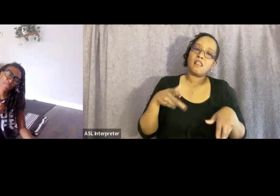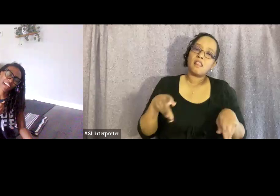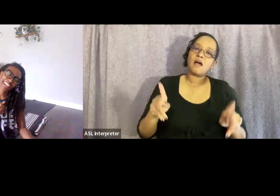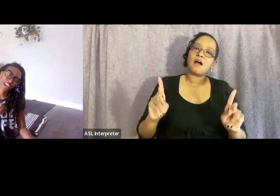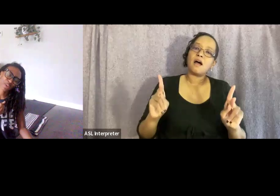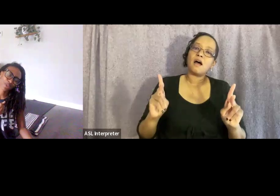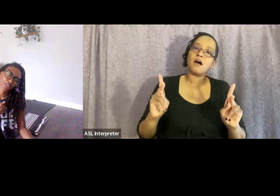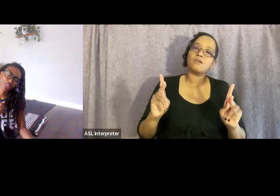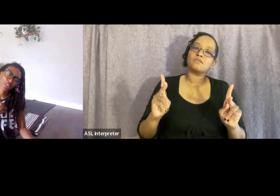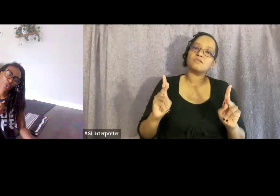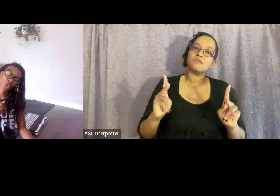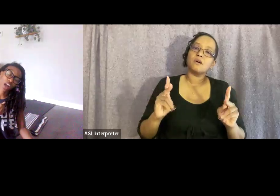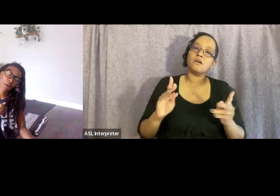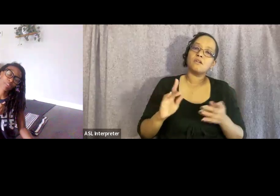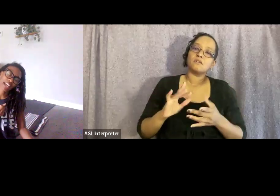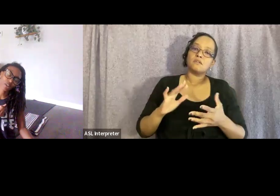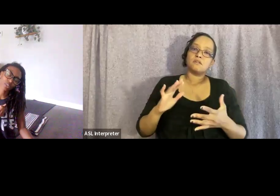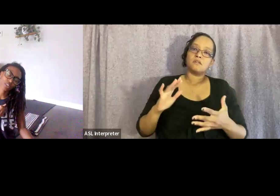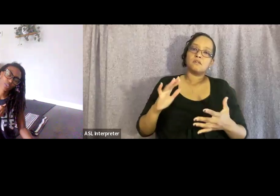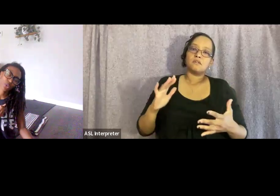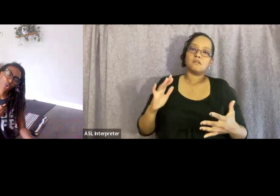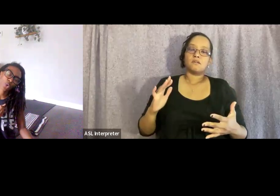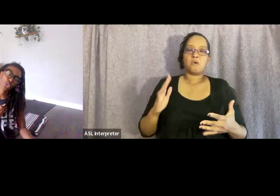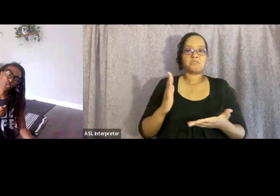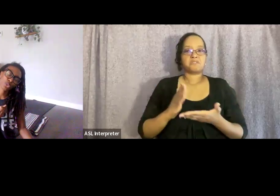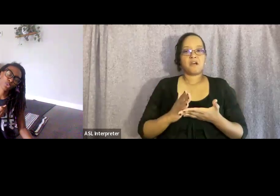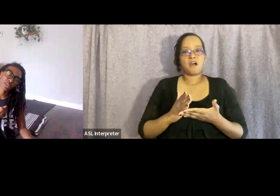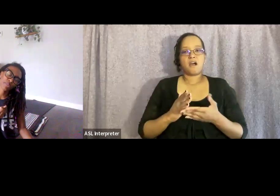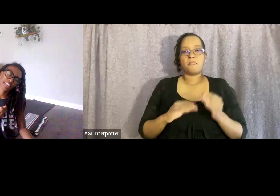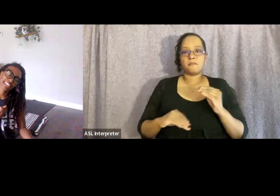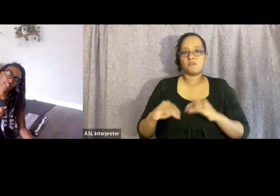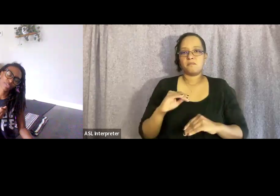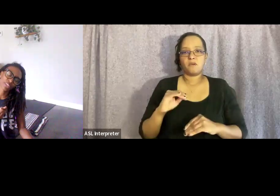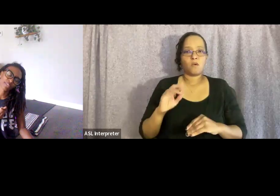to back out, or opt out, or do something different.